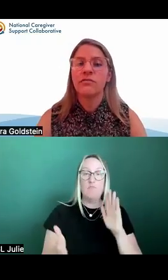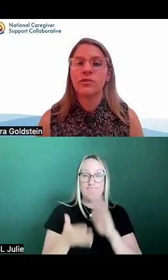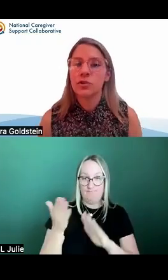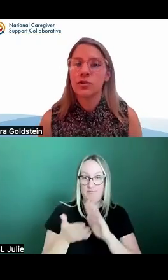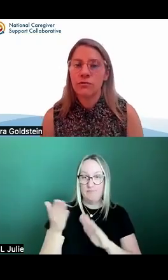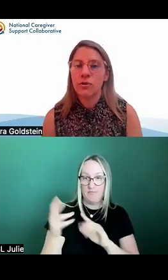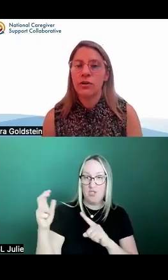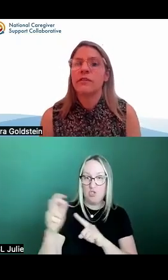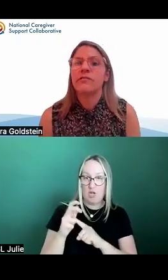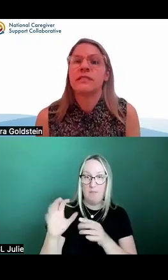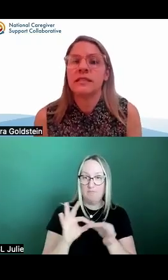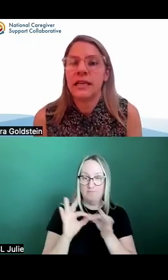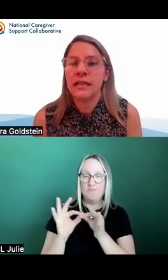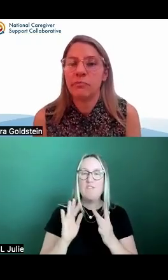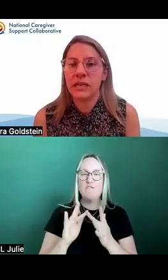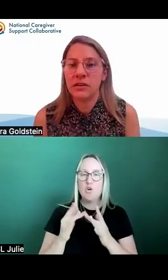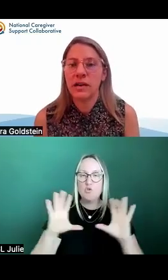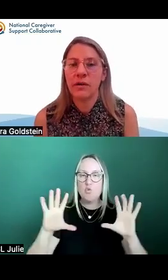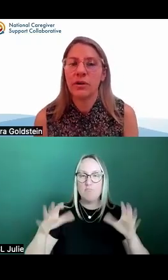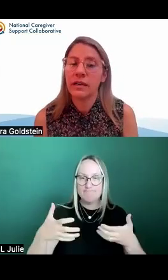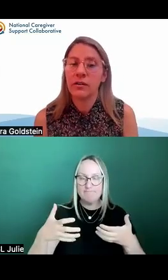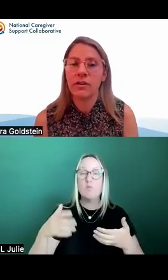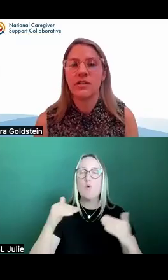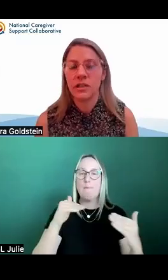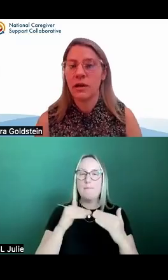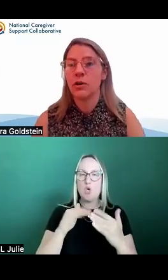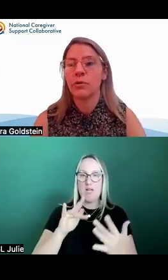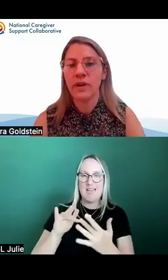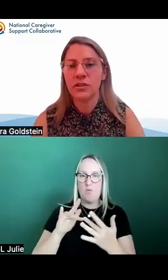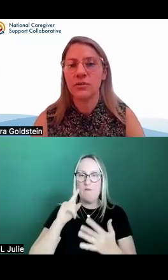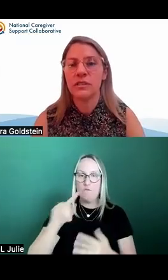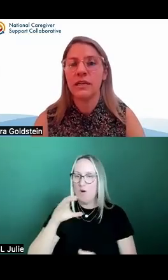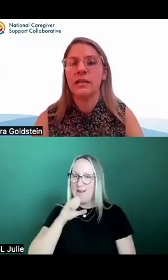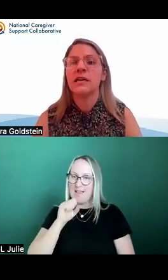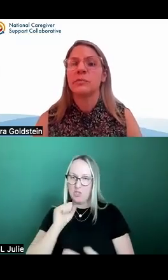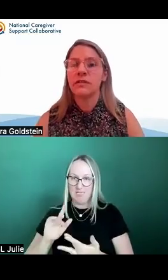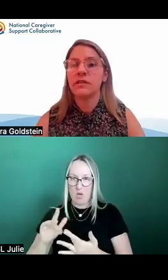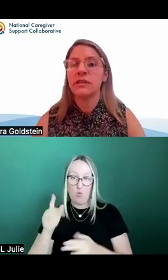virtual forum that facilitates peer networking for aging network professionals that specifically are